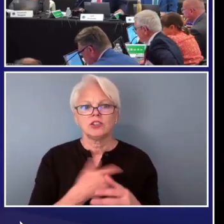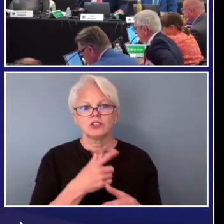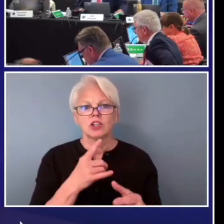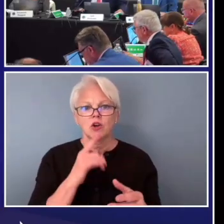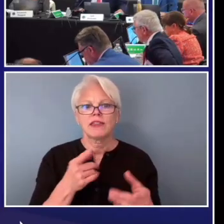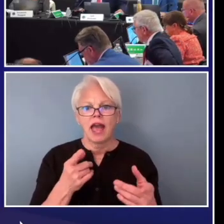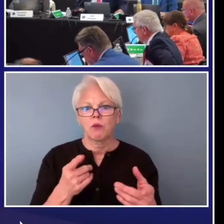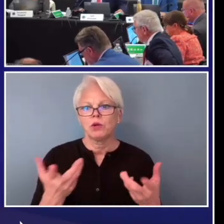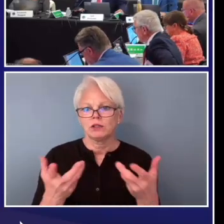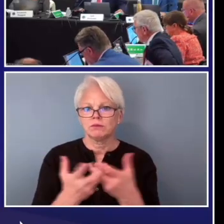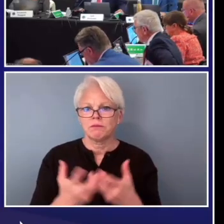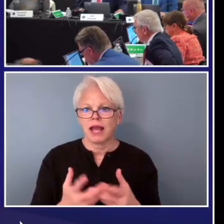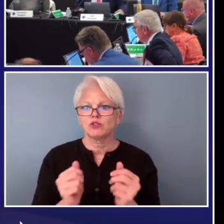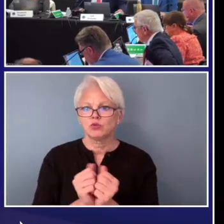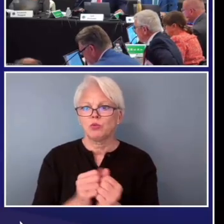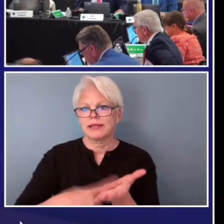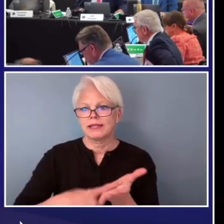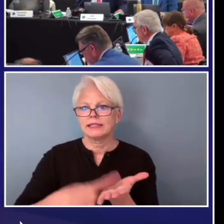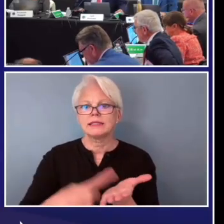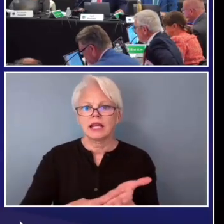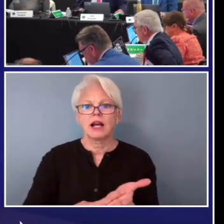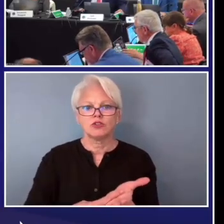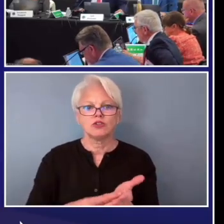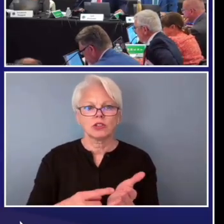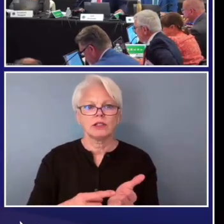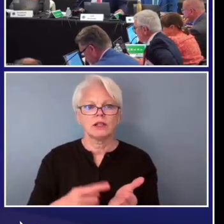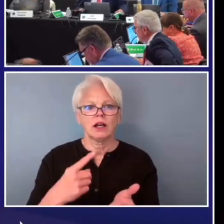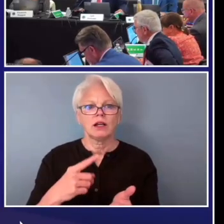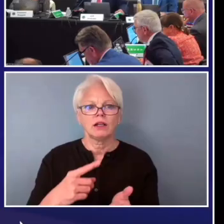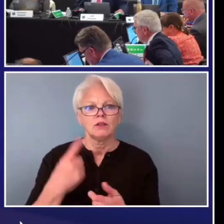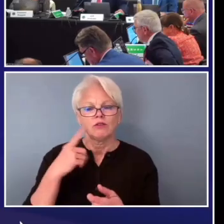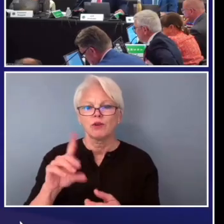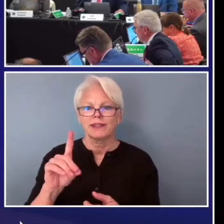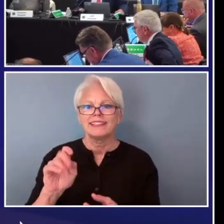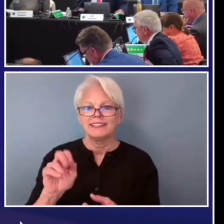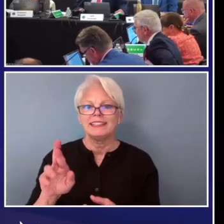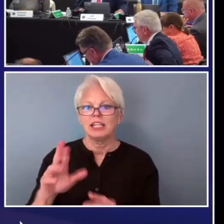the, um, discussion that your colleague letter. Um, And I'll give you all a chance to